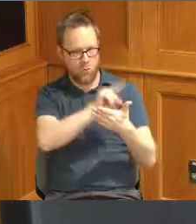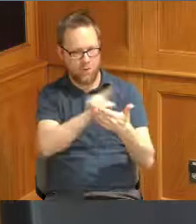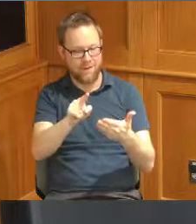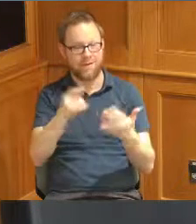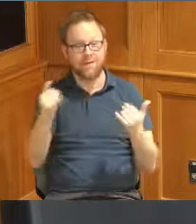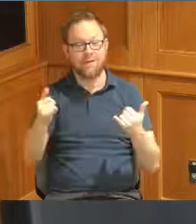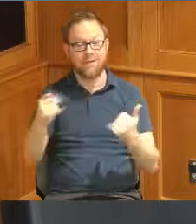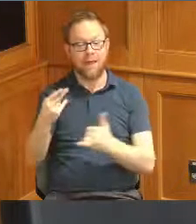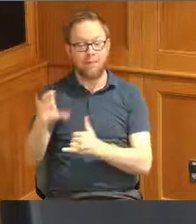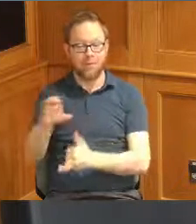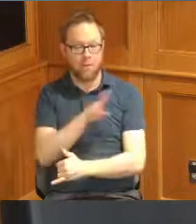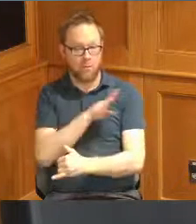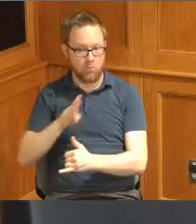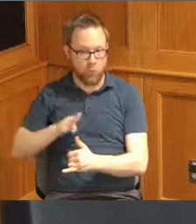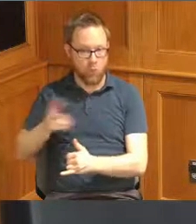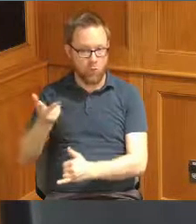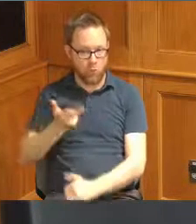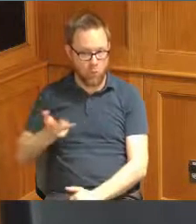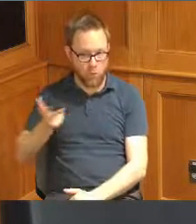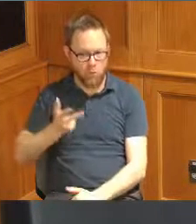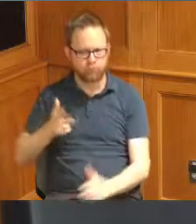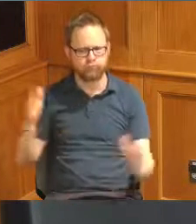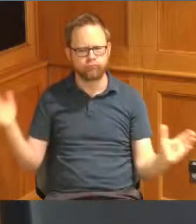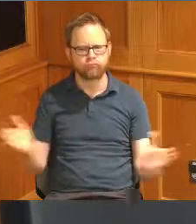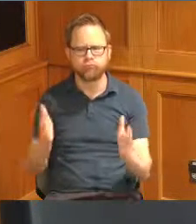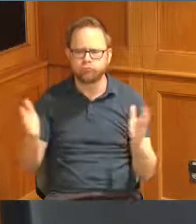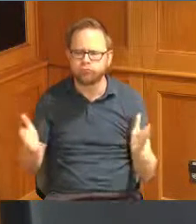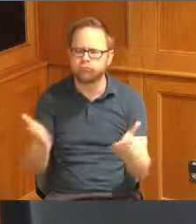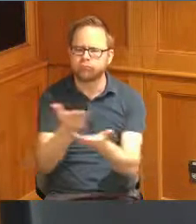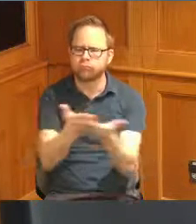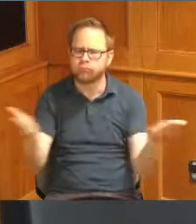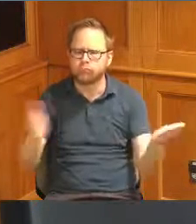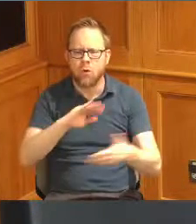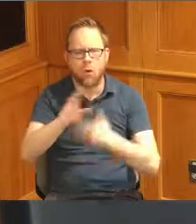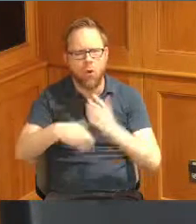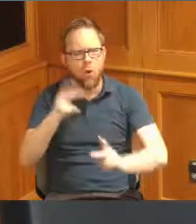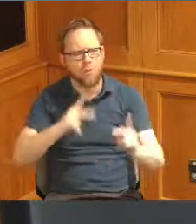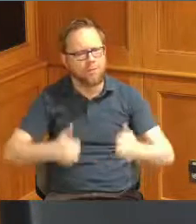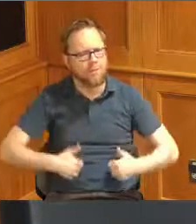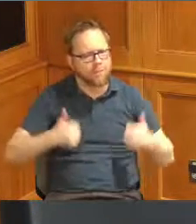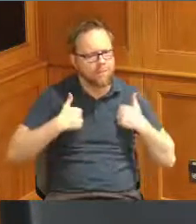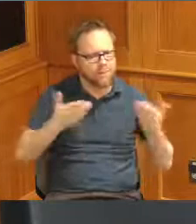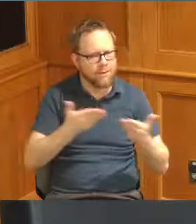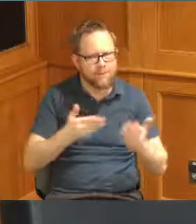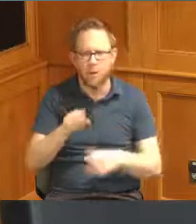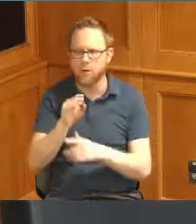Board of County Commissioners encourages all residents businesses and communities to develop